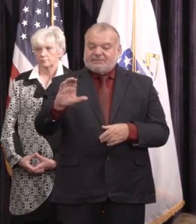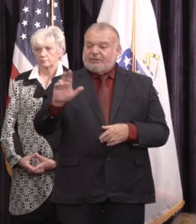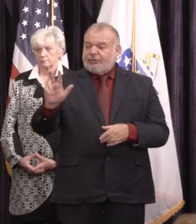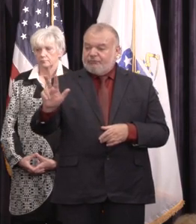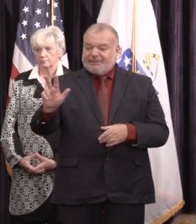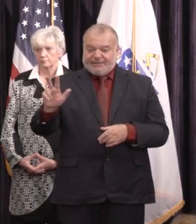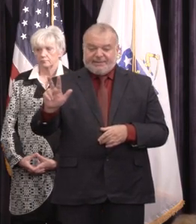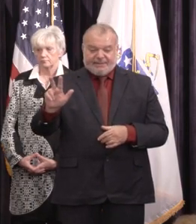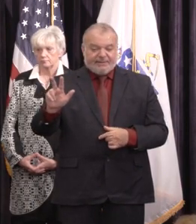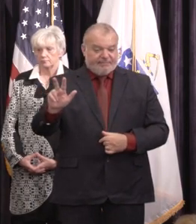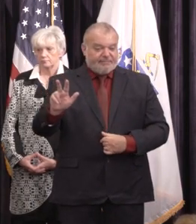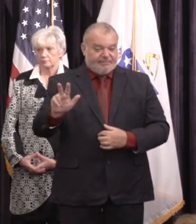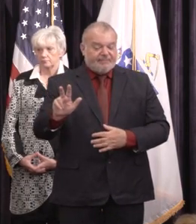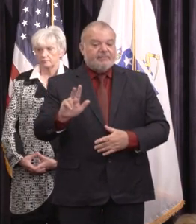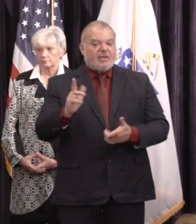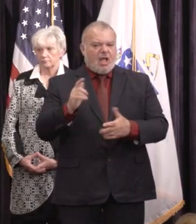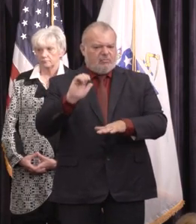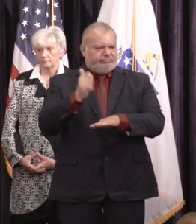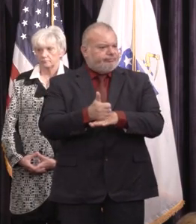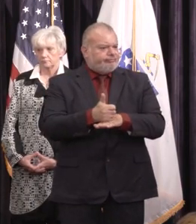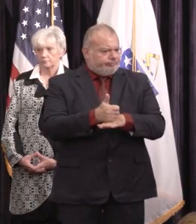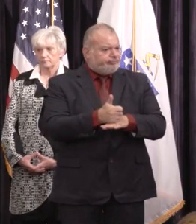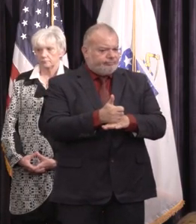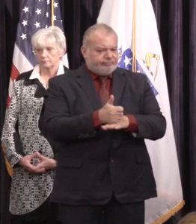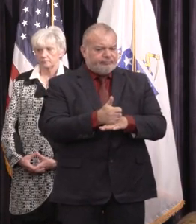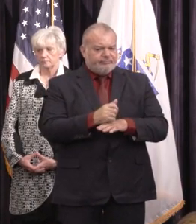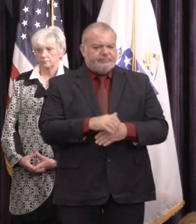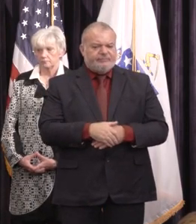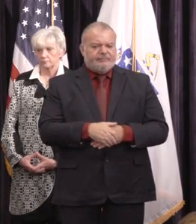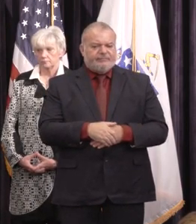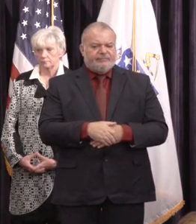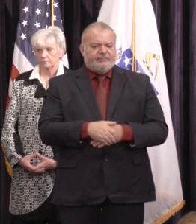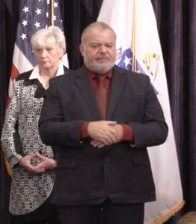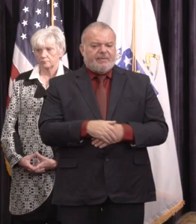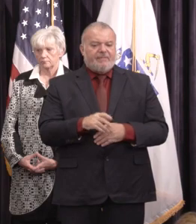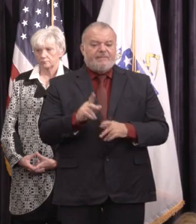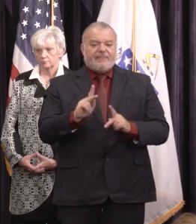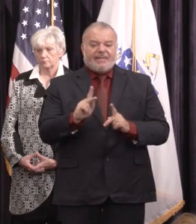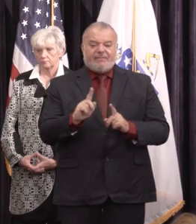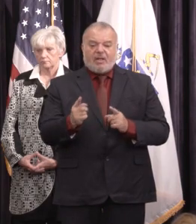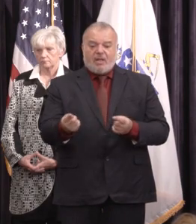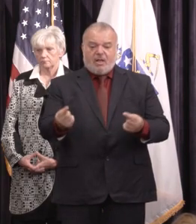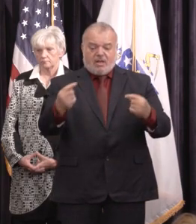engage with people in shelter and giving them work opportunities through job skills training